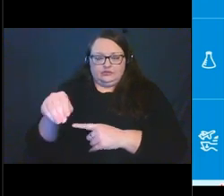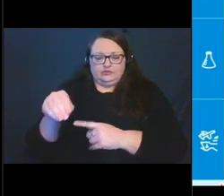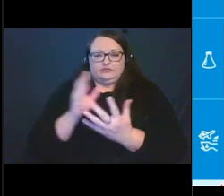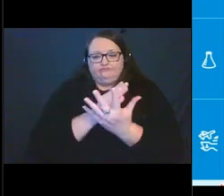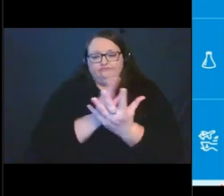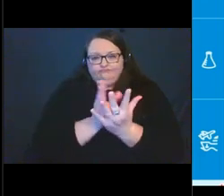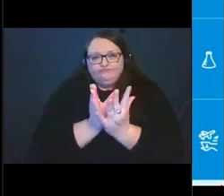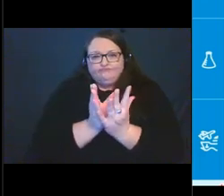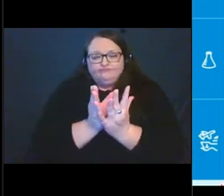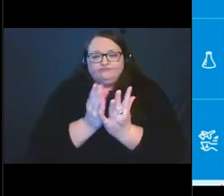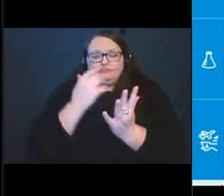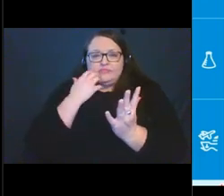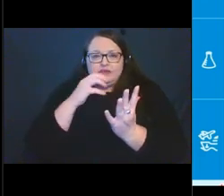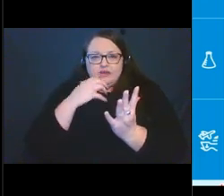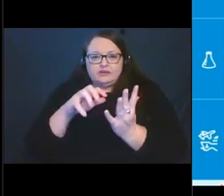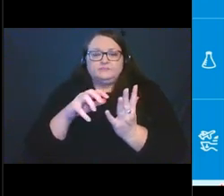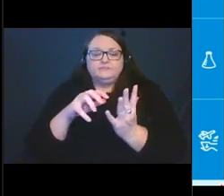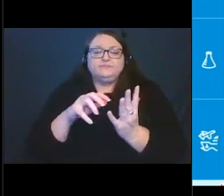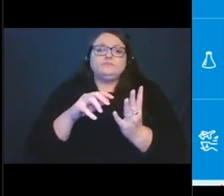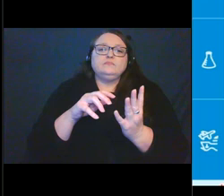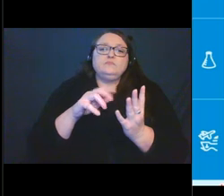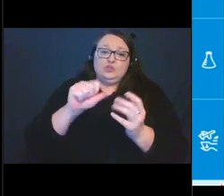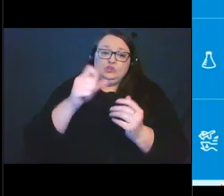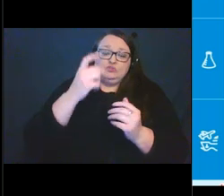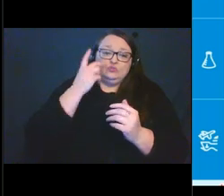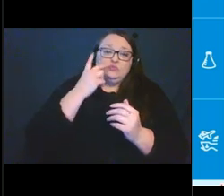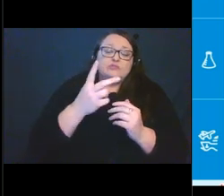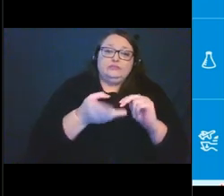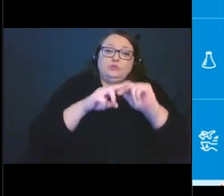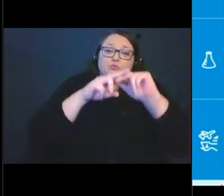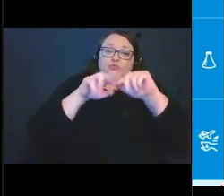along with a commiserate decrease in the fall - supporting the research that suggests that